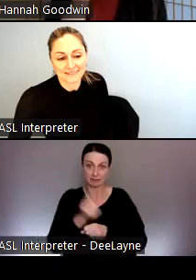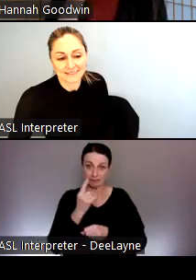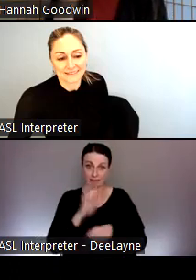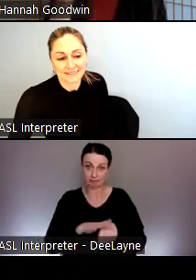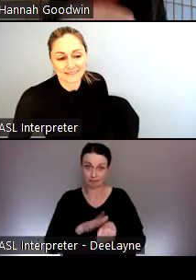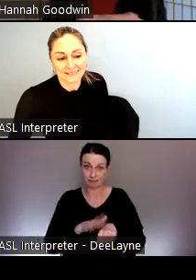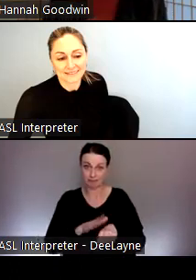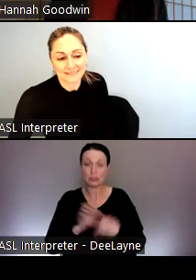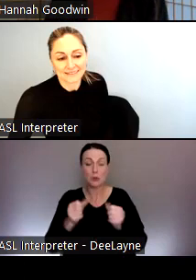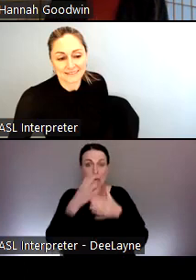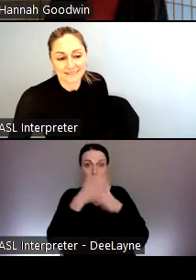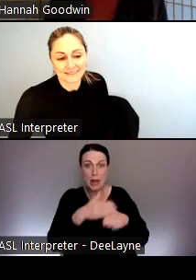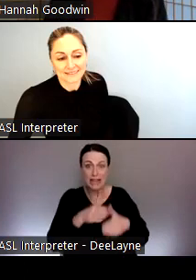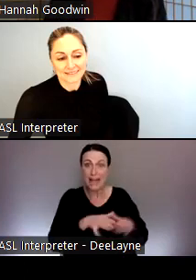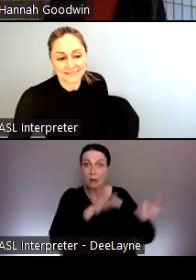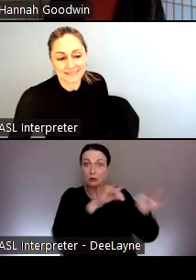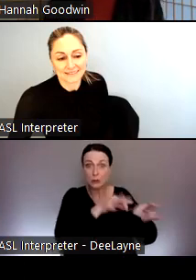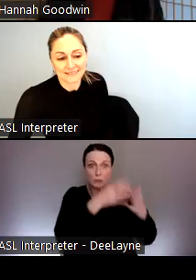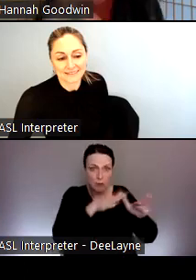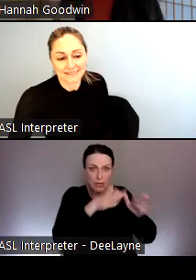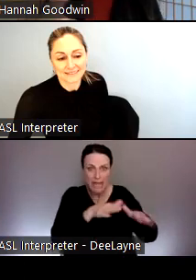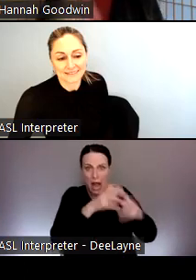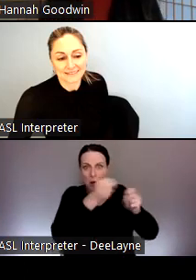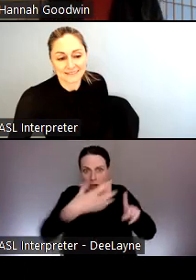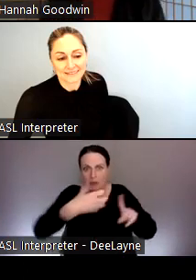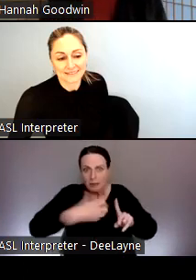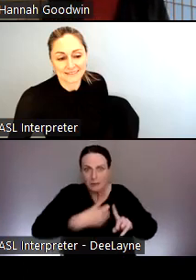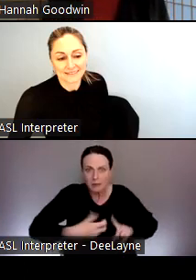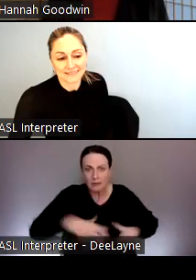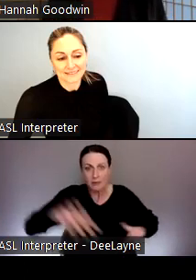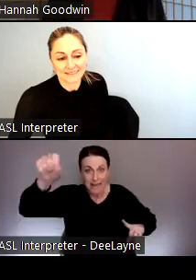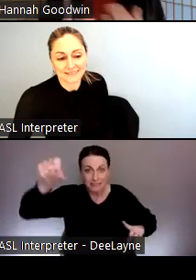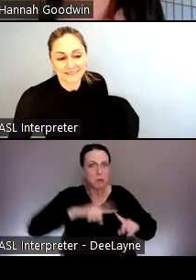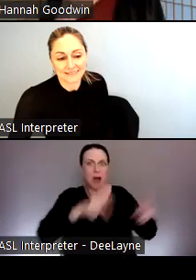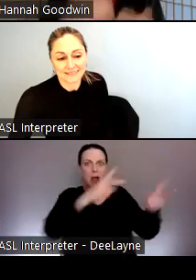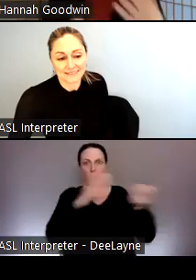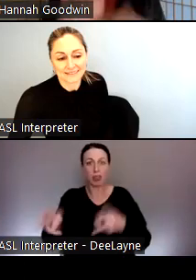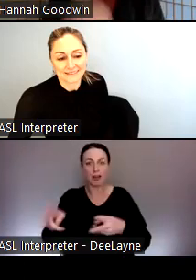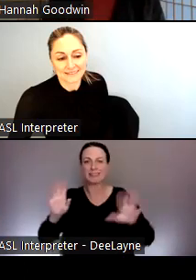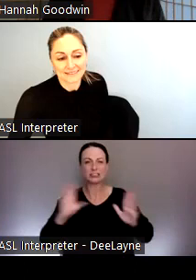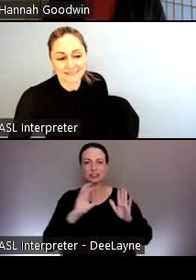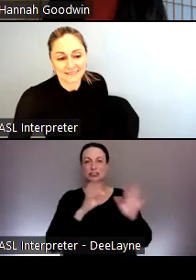It can break down the description and expand on it, but it shouldn't repeat it.